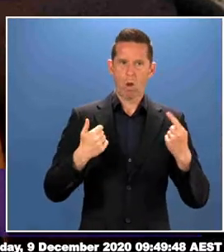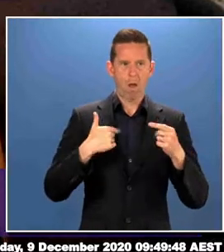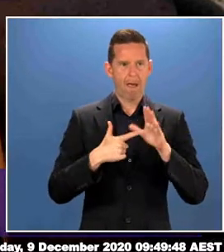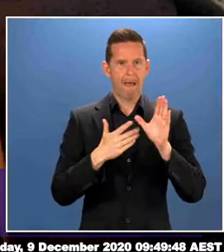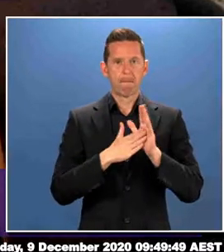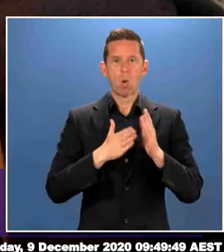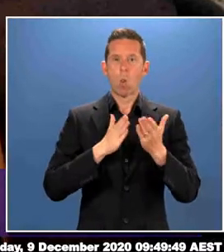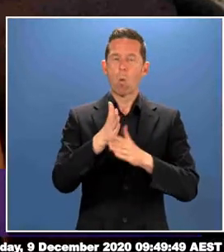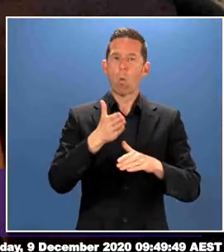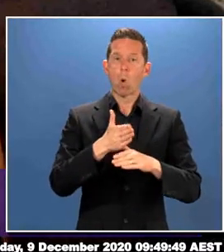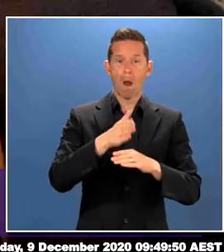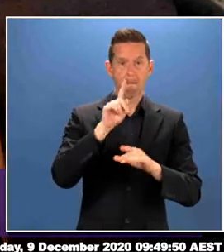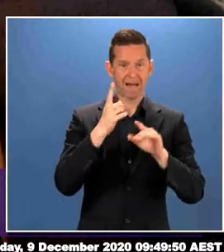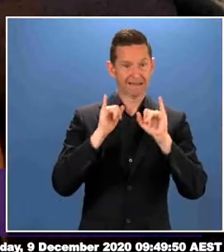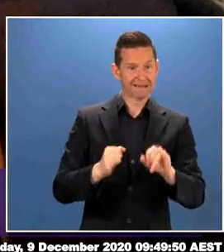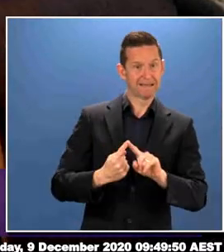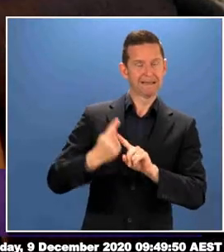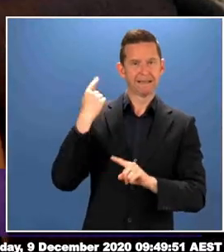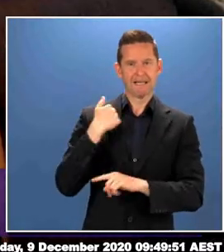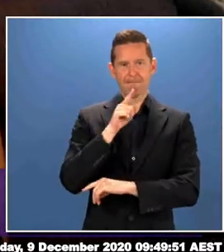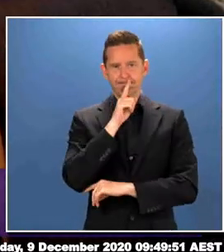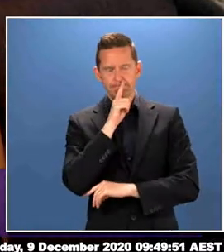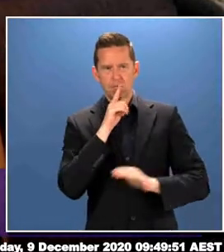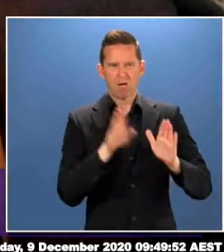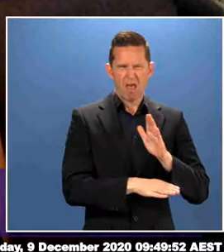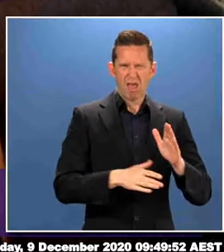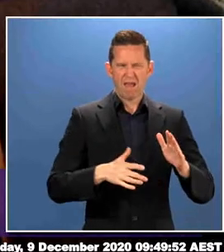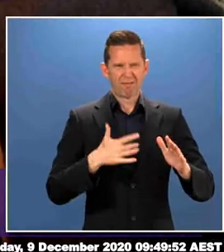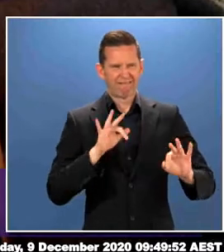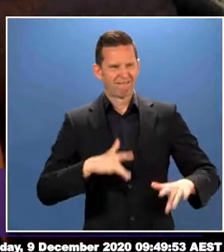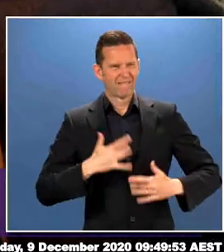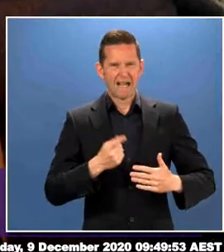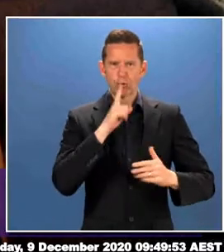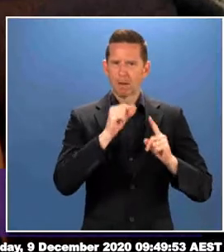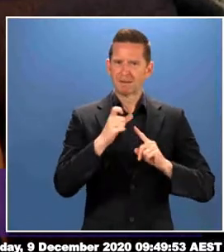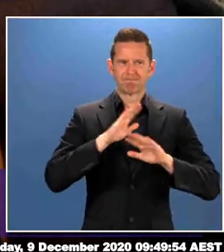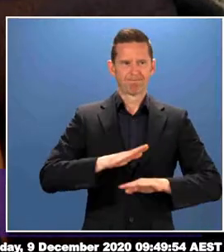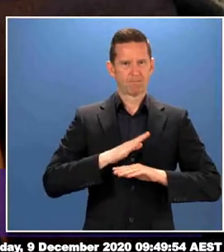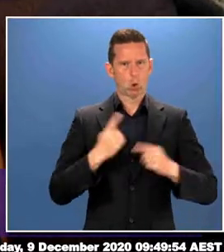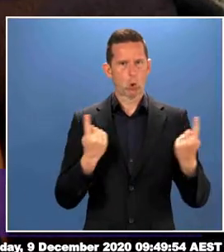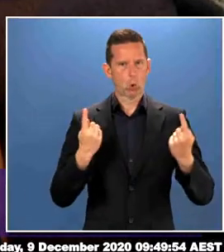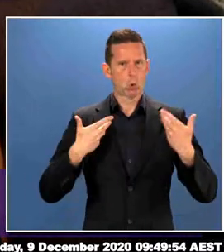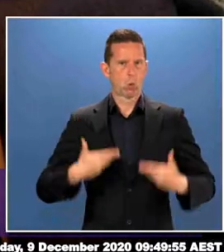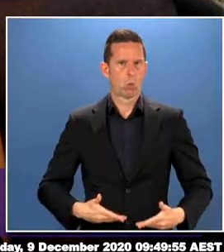barrier, unfortunately. So the real need for a person-centred approach to employment